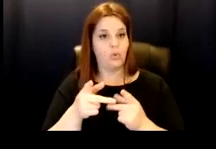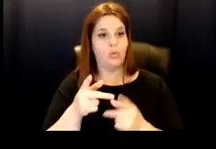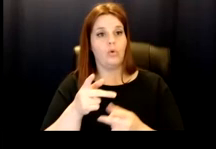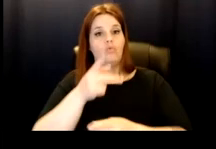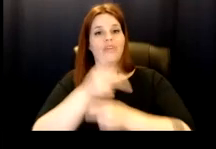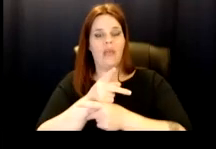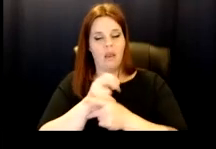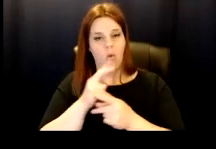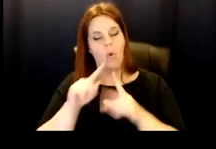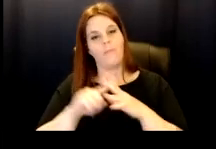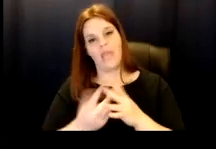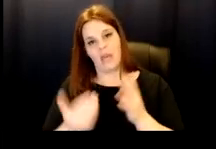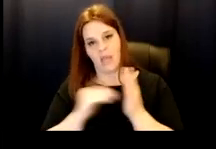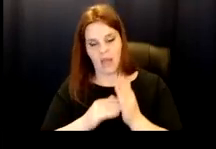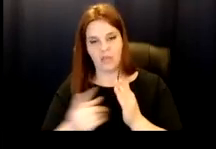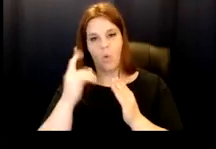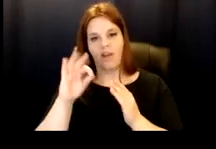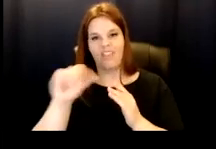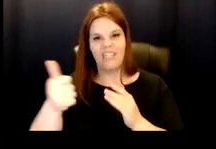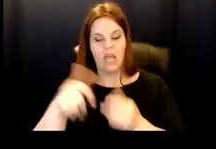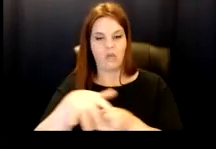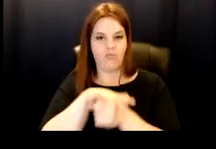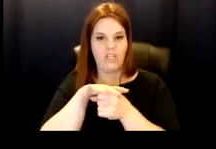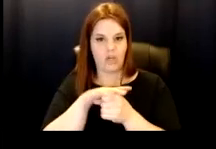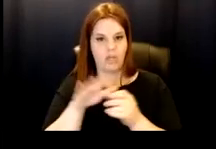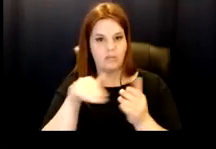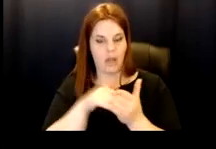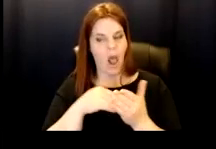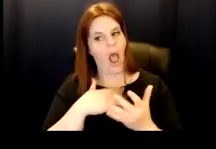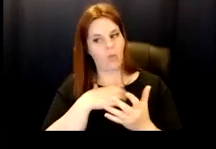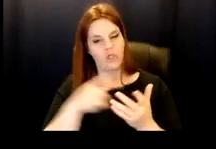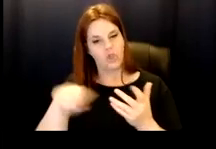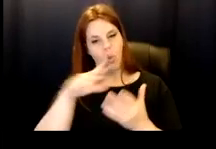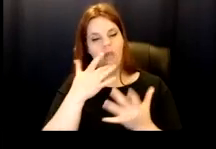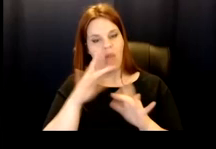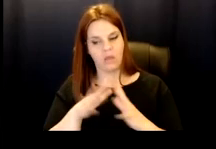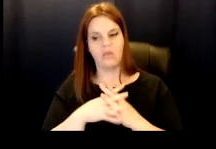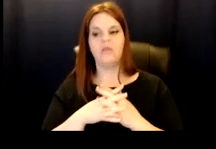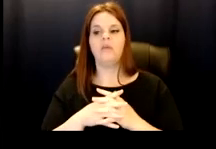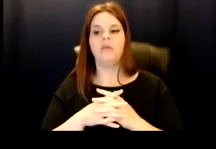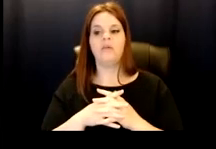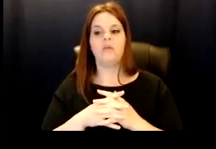as one of the 10 regional centers. I wish you all luck. As part of this year's applications